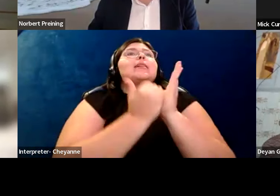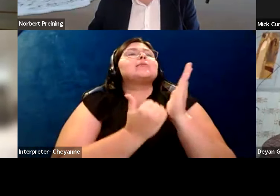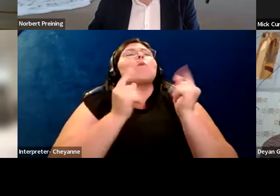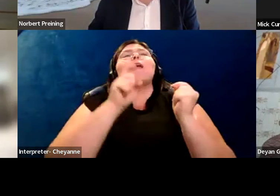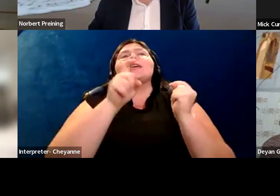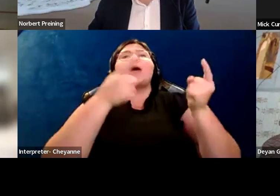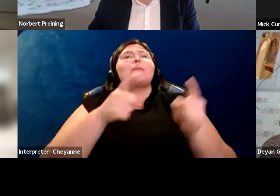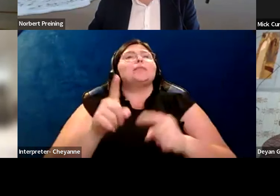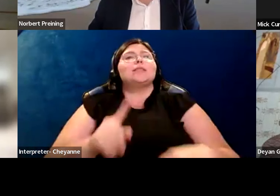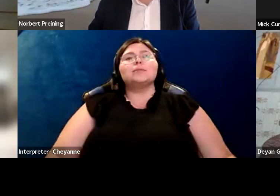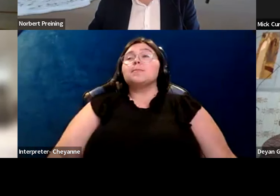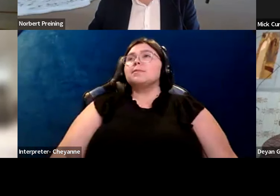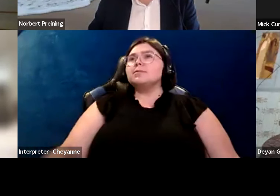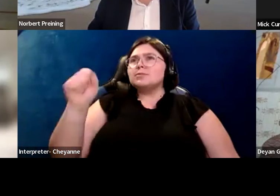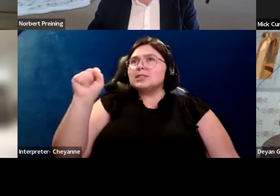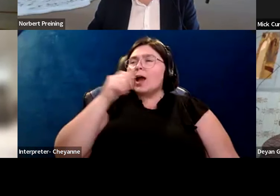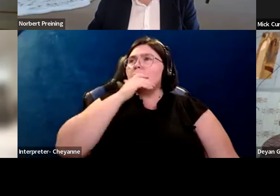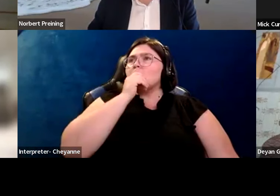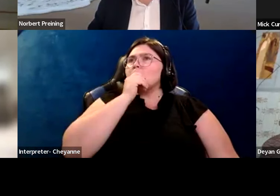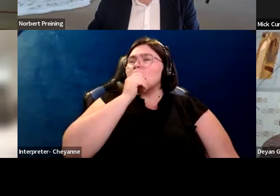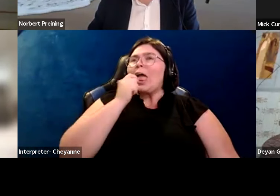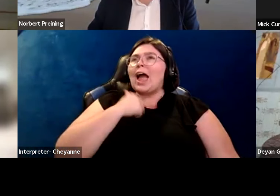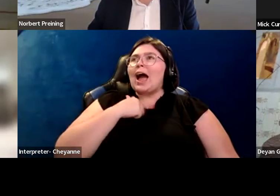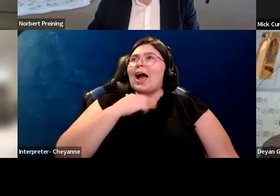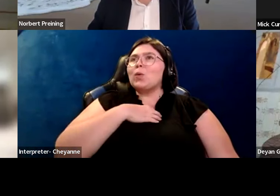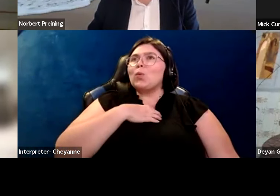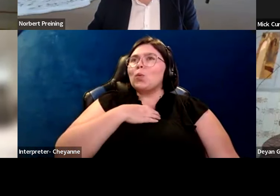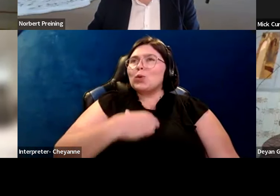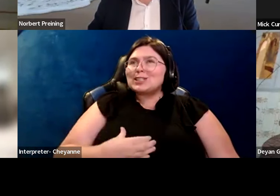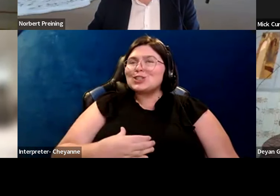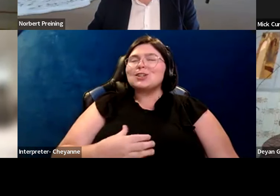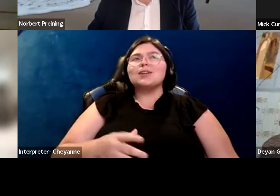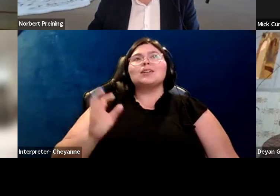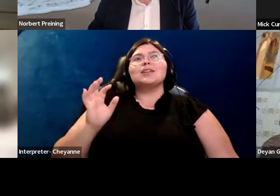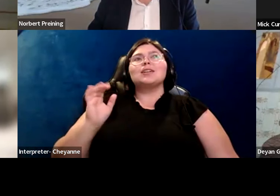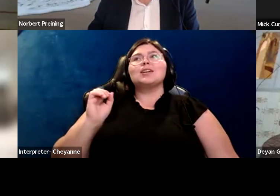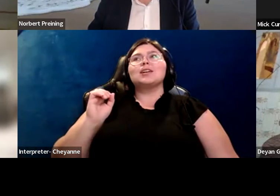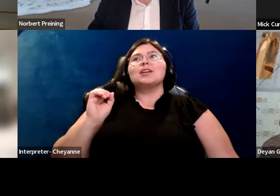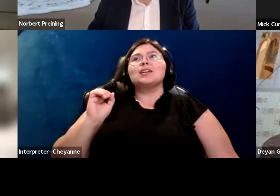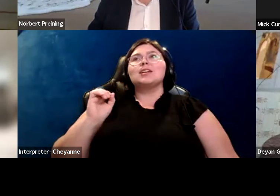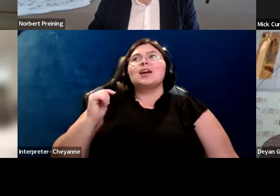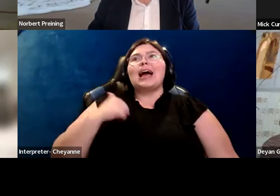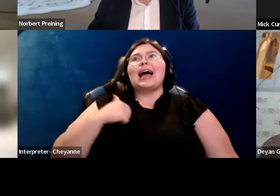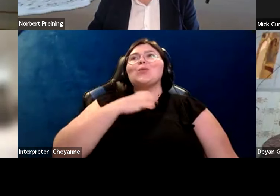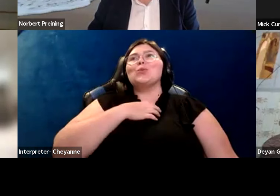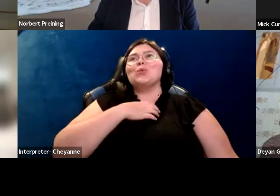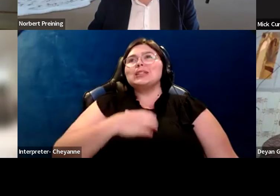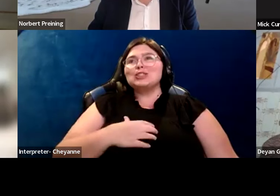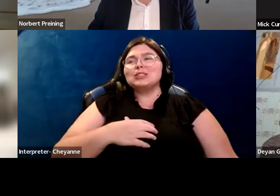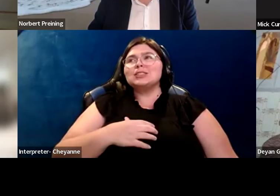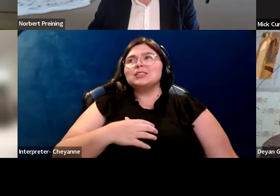Yeah, I wish that other--